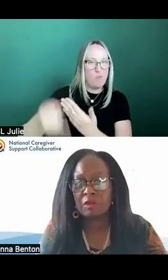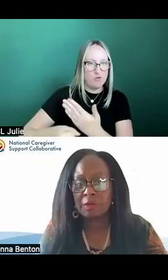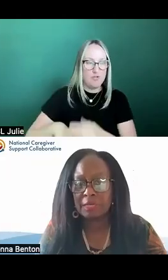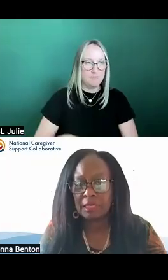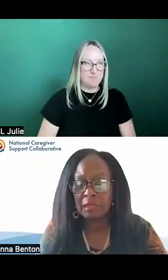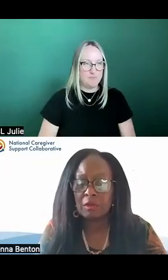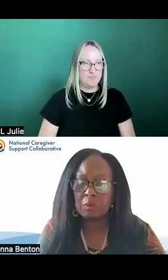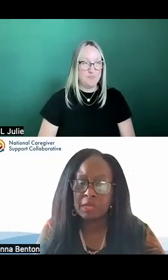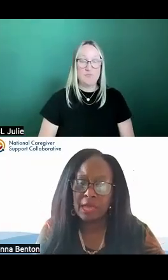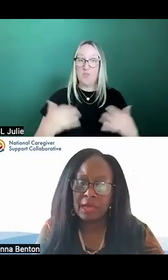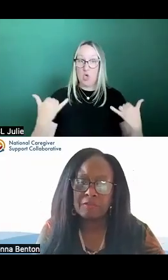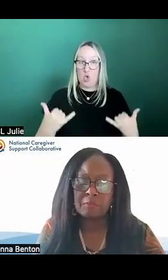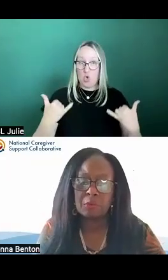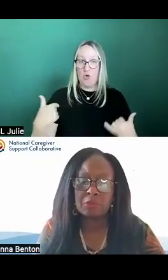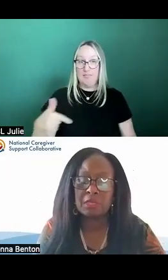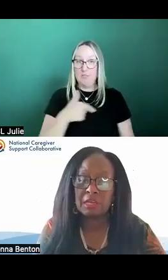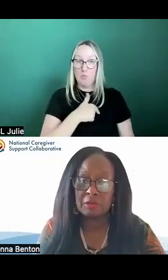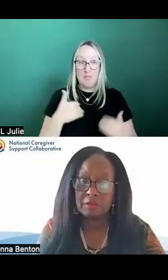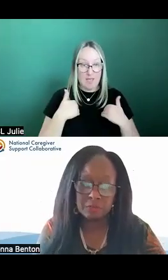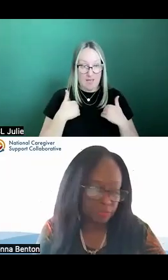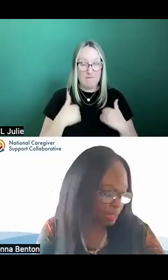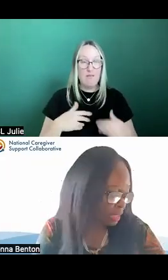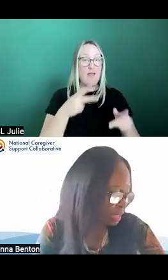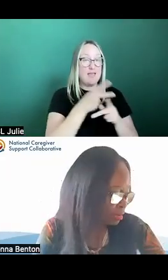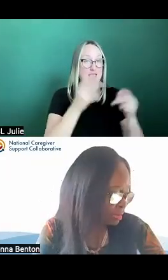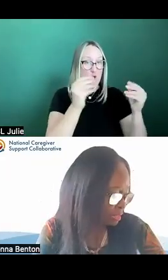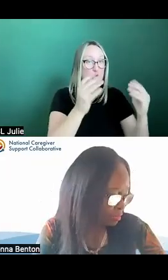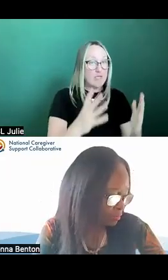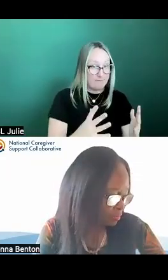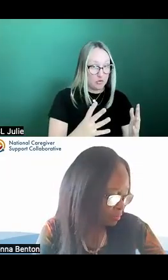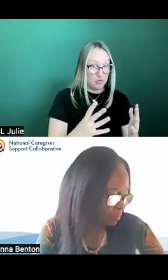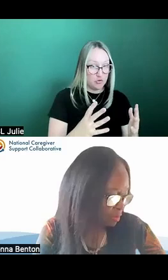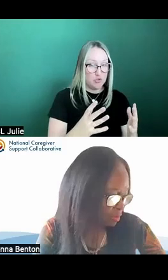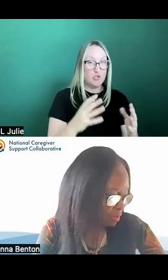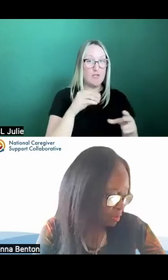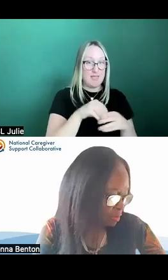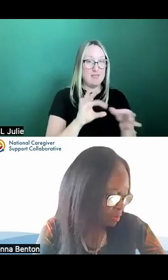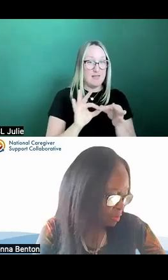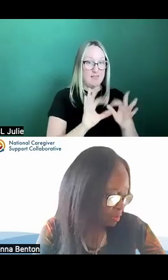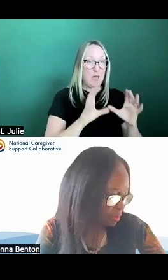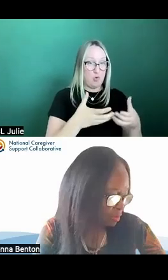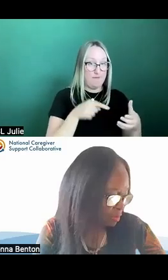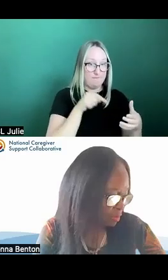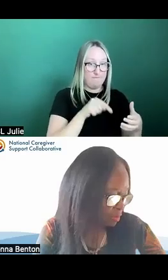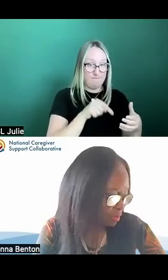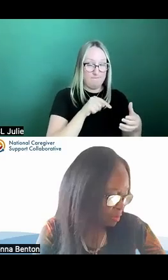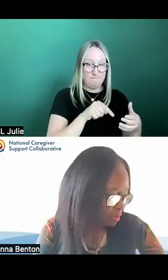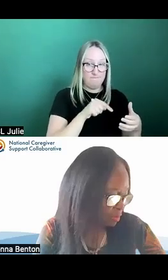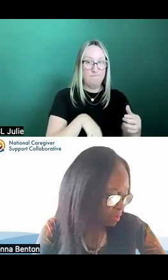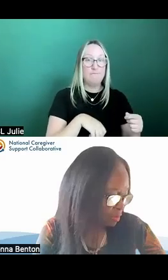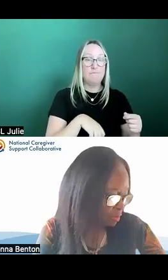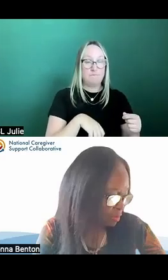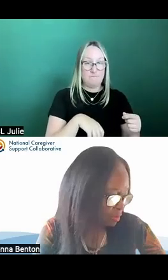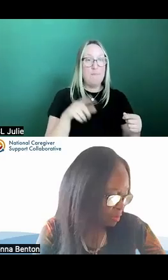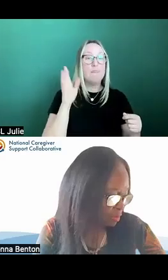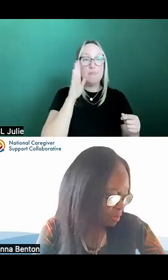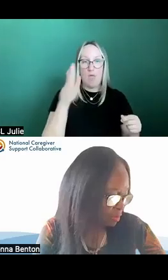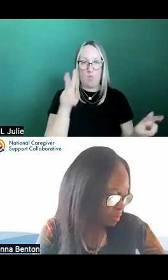currently we have both caregivers in our Caregiver Collaborative who look over all of the products